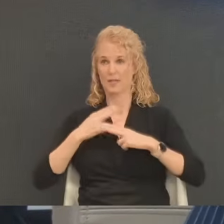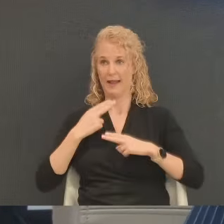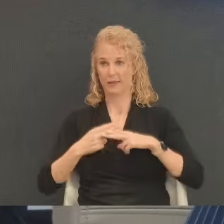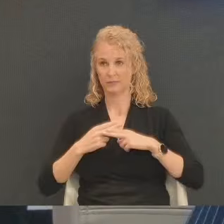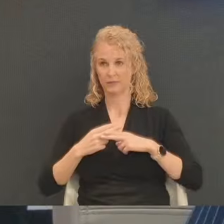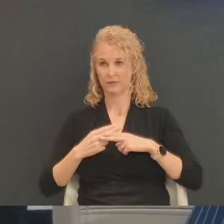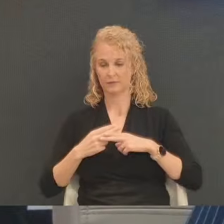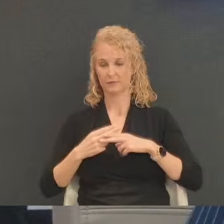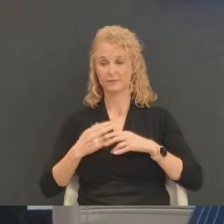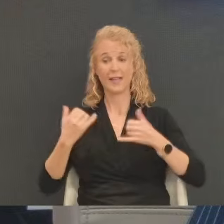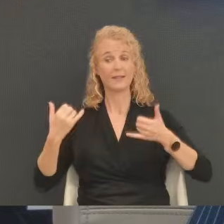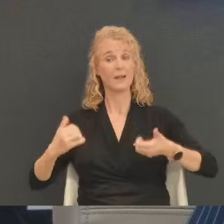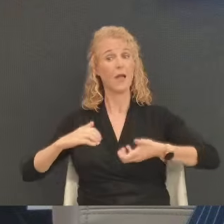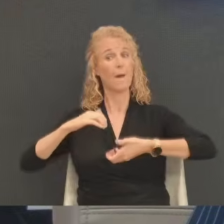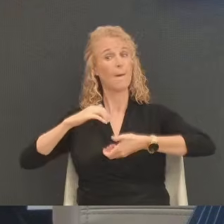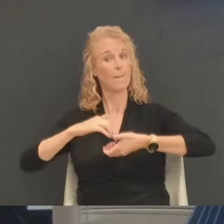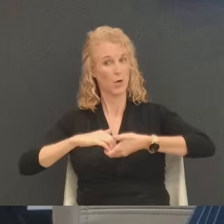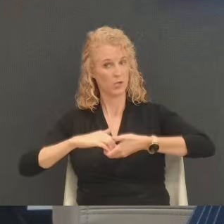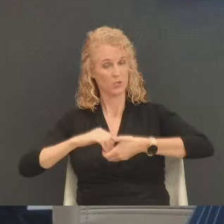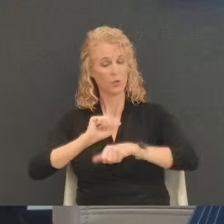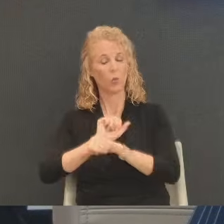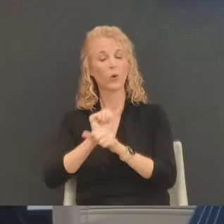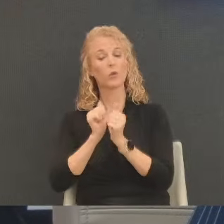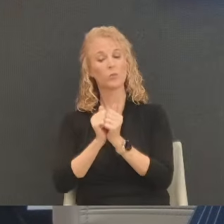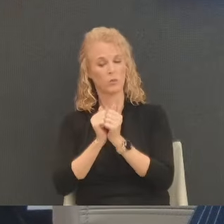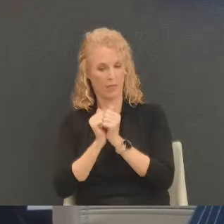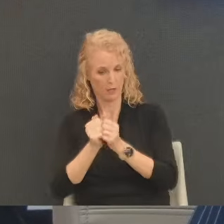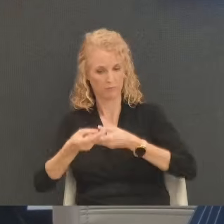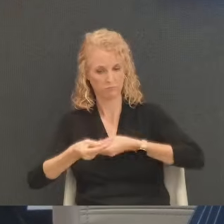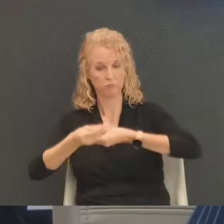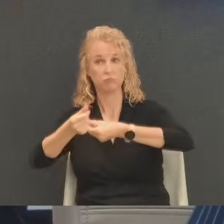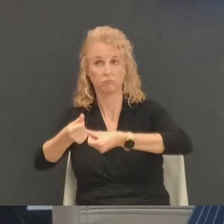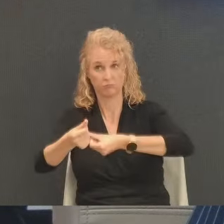They in the building. We working together and we're getting ready to have a press conference,